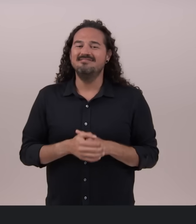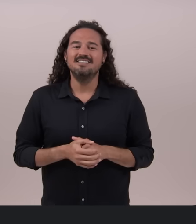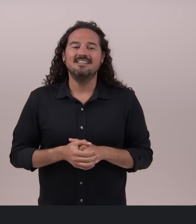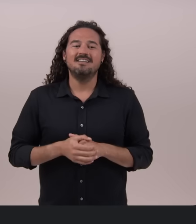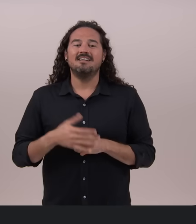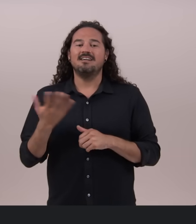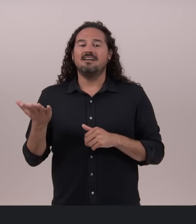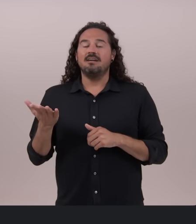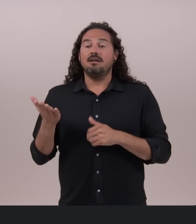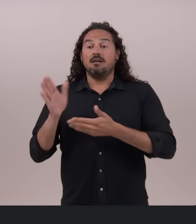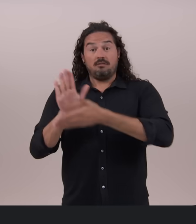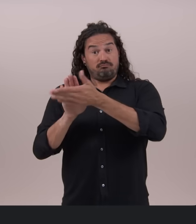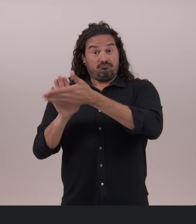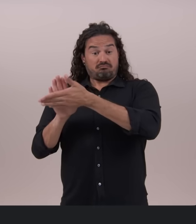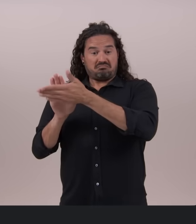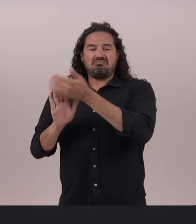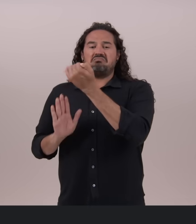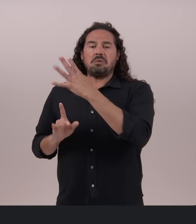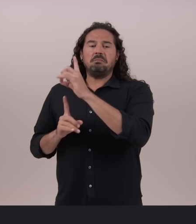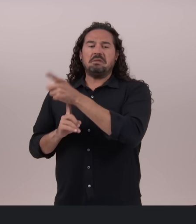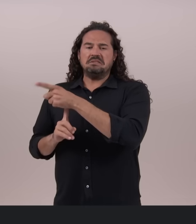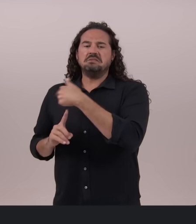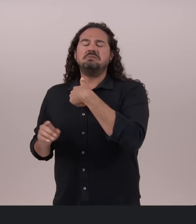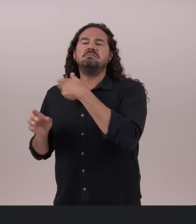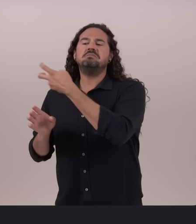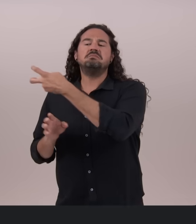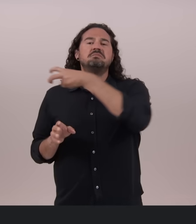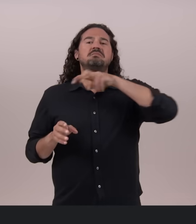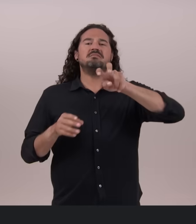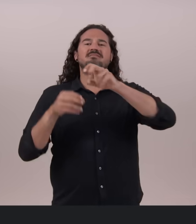Let's switch to a tab where the agent finished and left us a nice summary of its work.